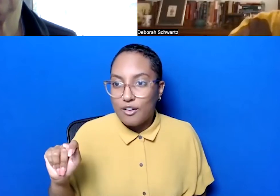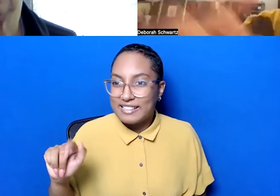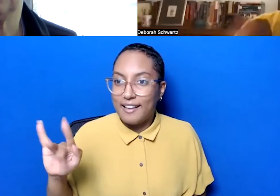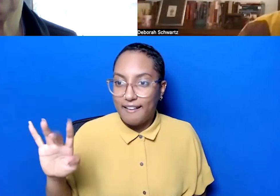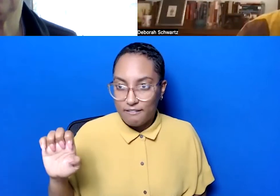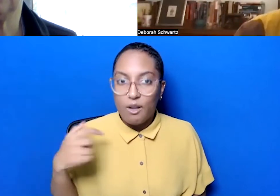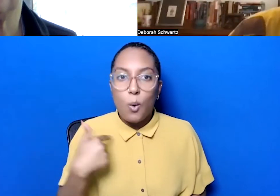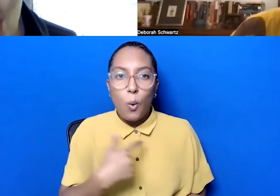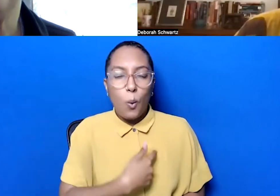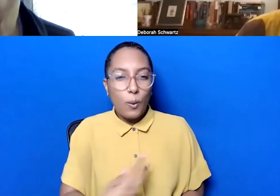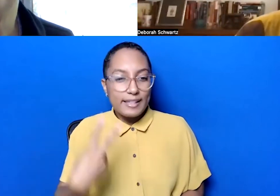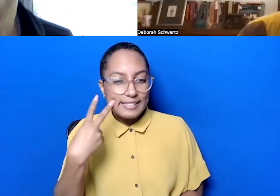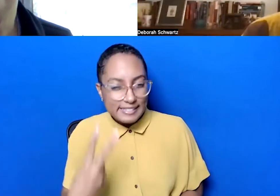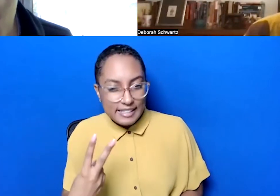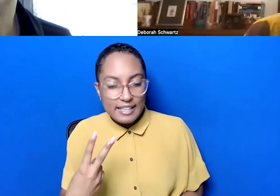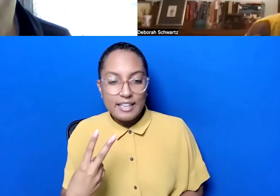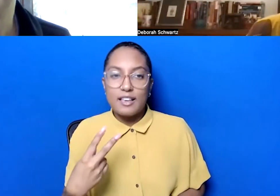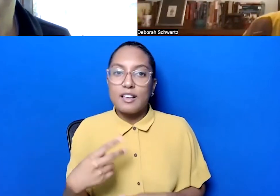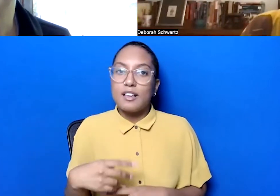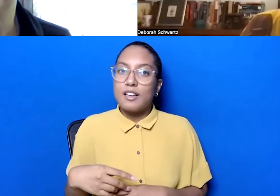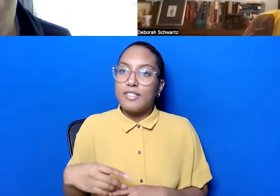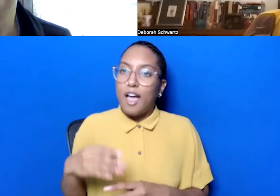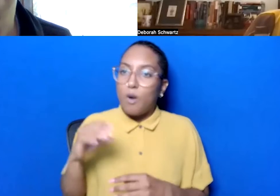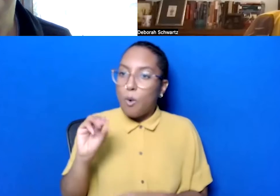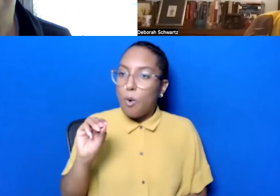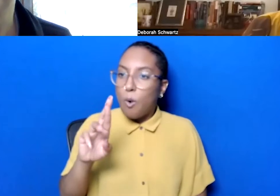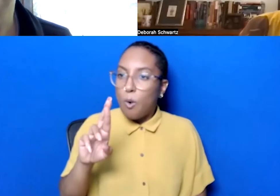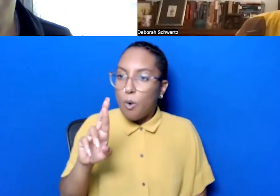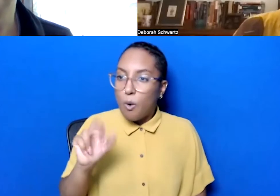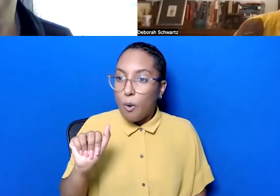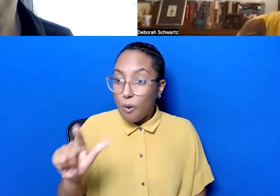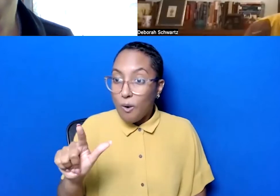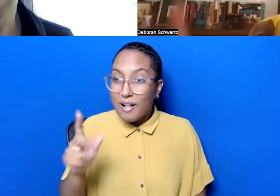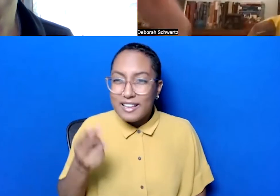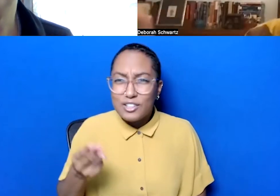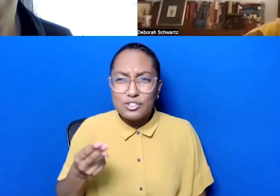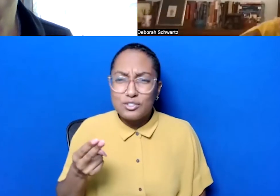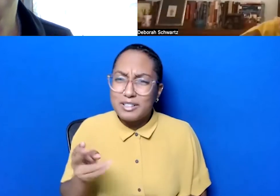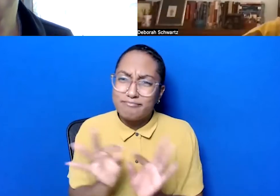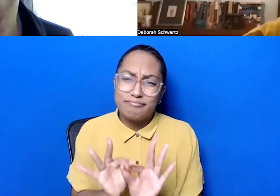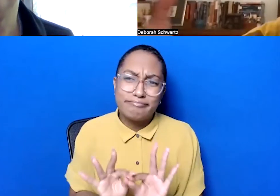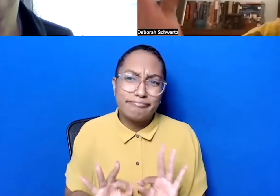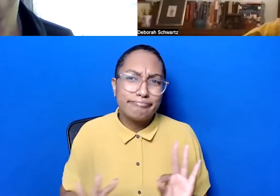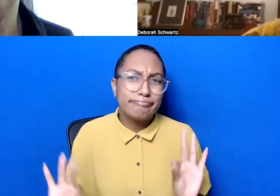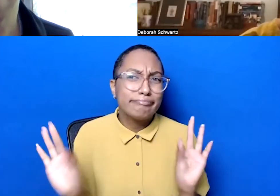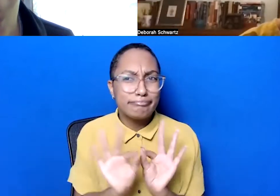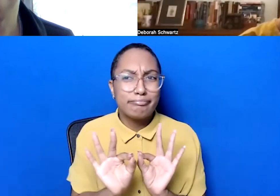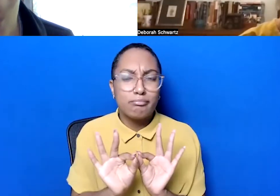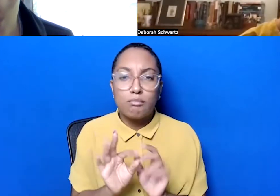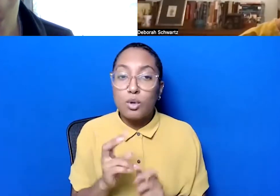kind of, the entire field of museums, and we've had two of our other guests actually